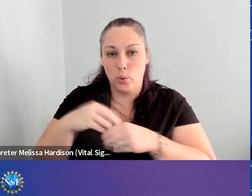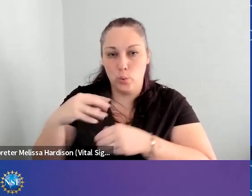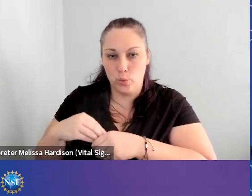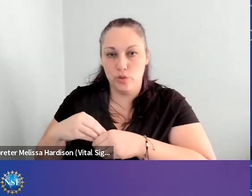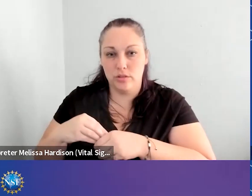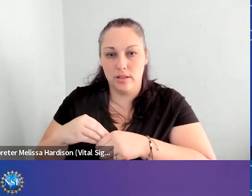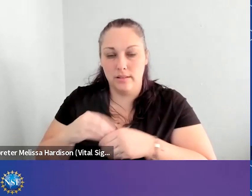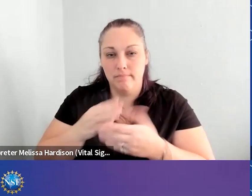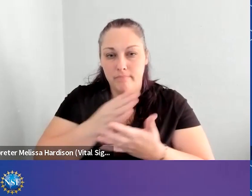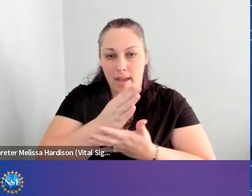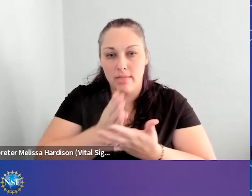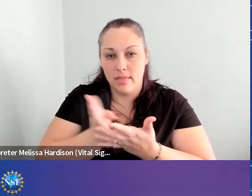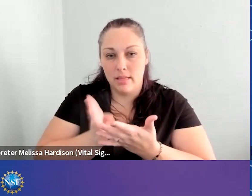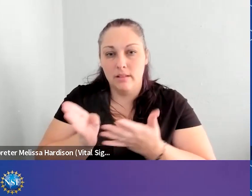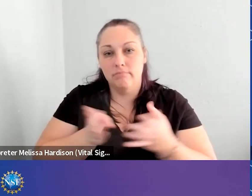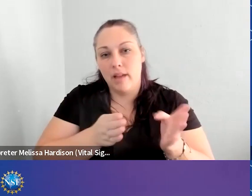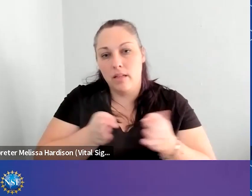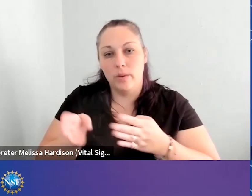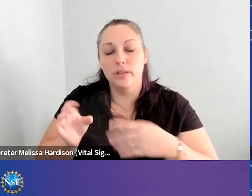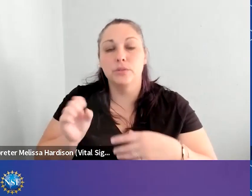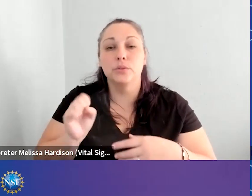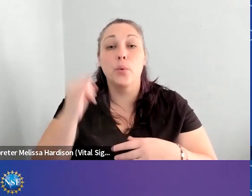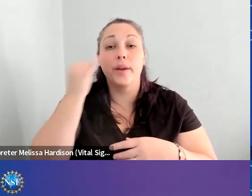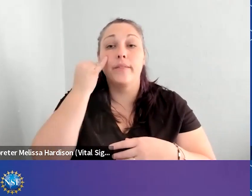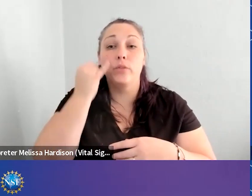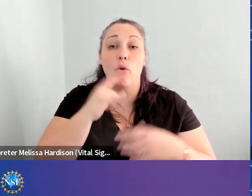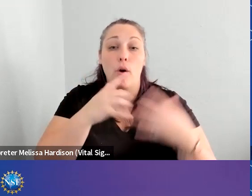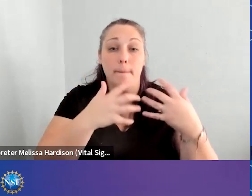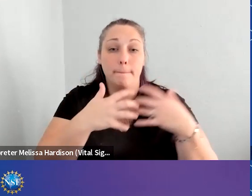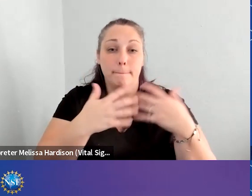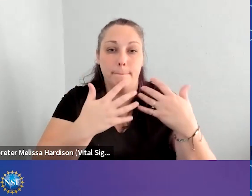And so for people who are emerging institutions, that is another option.